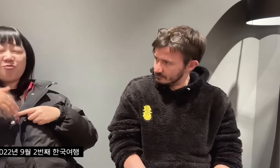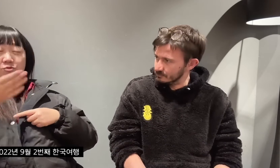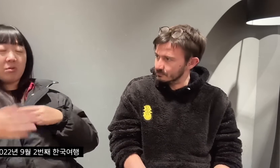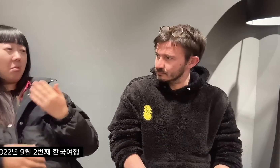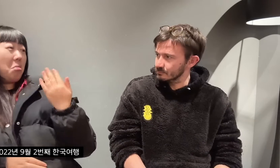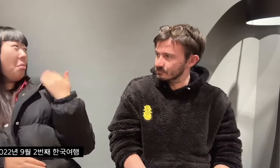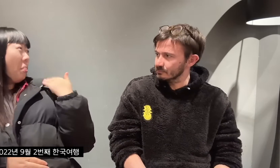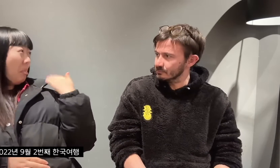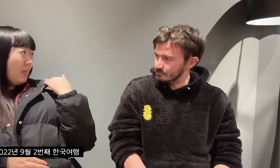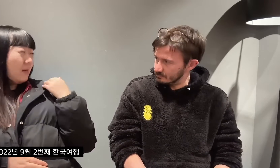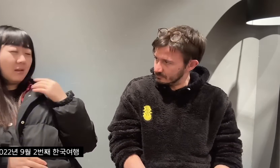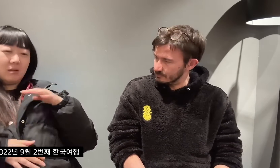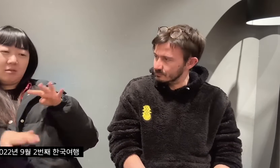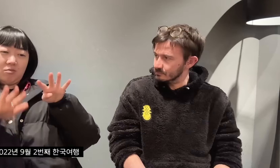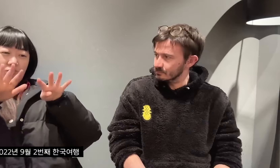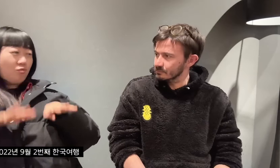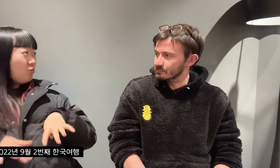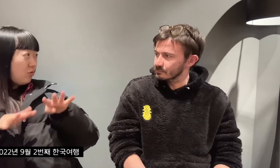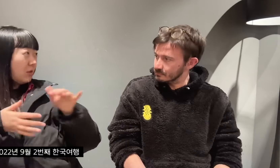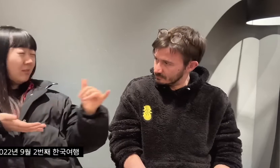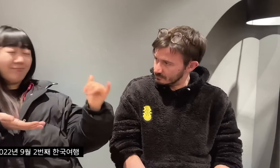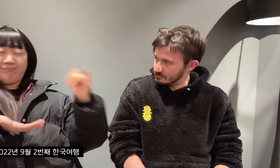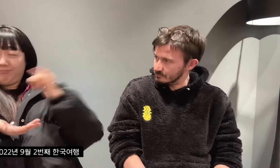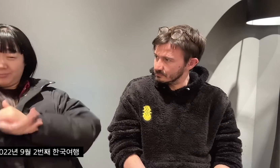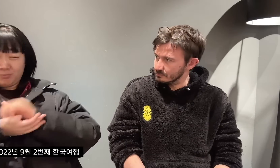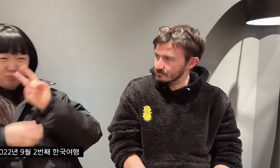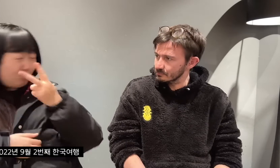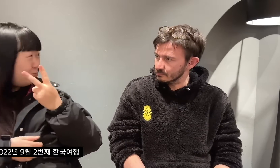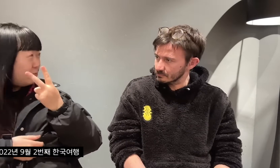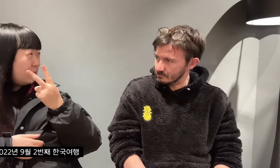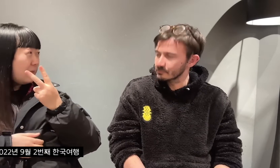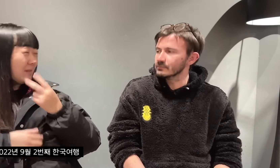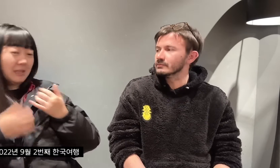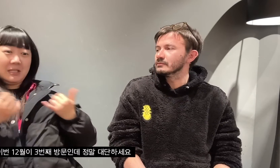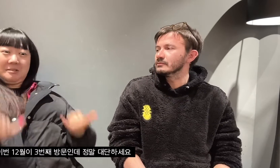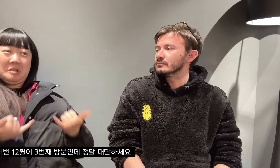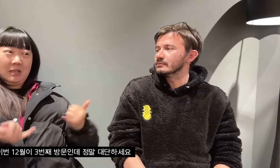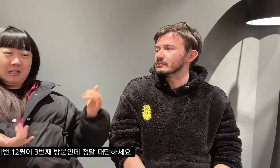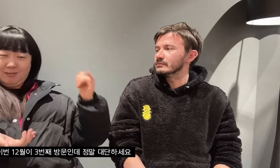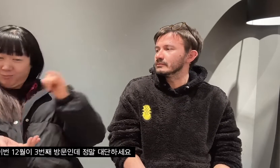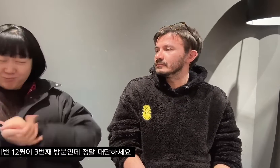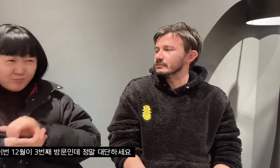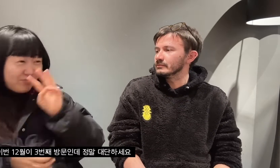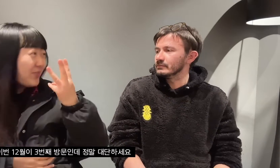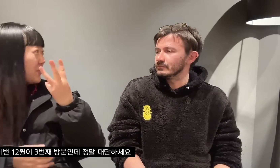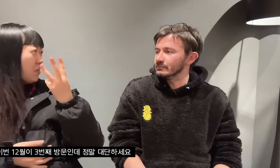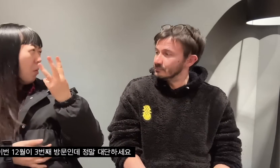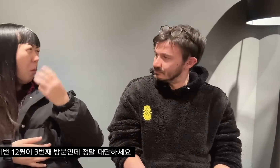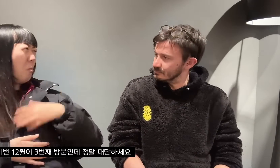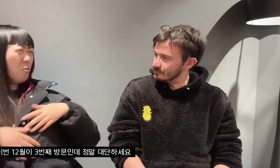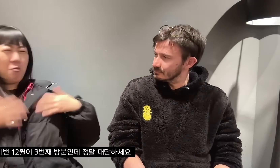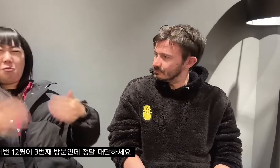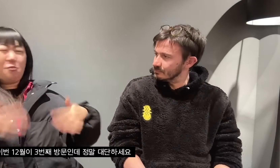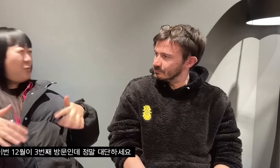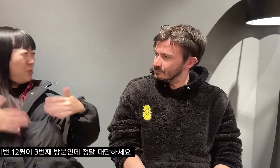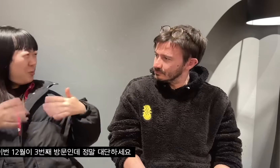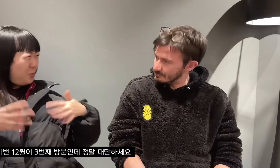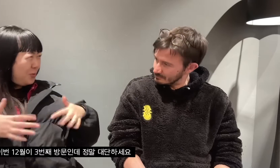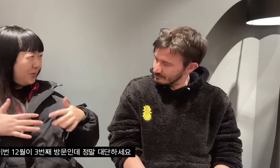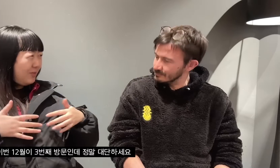your second trip to Korea in September 2022, and your third visit in December.